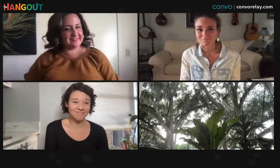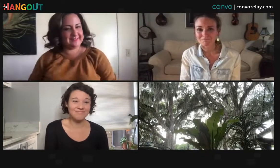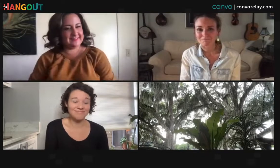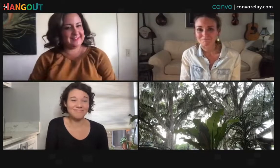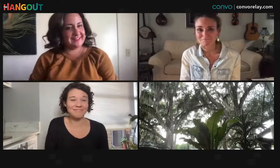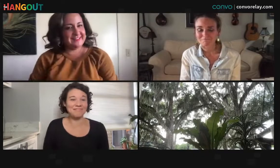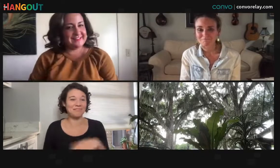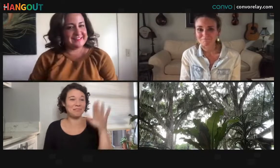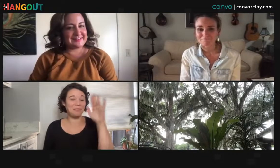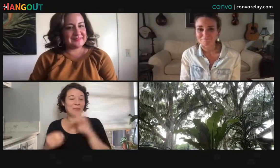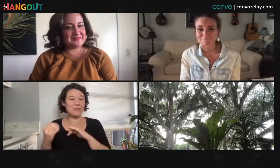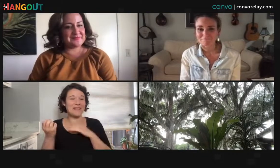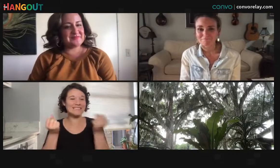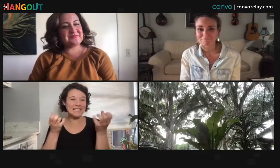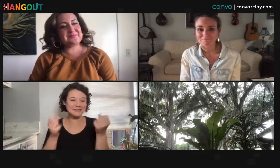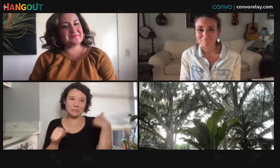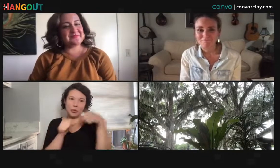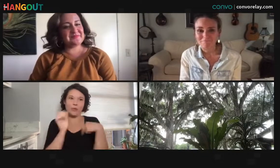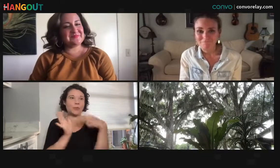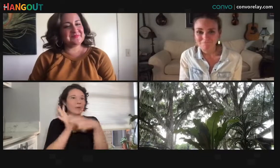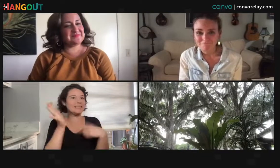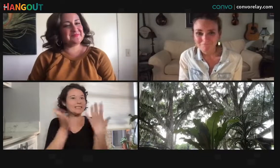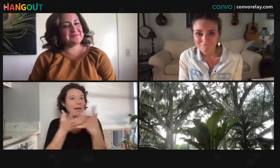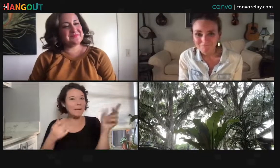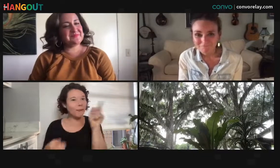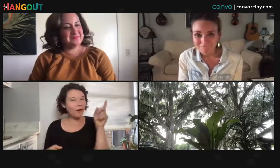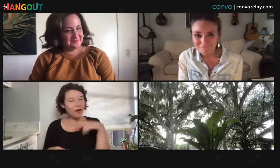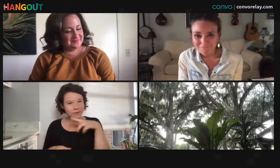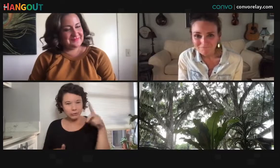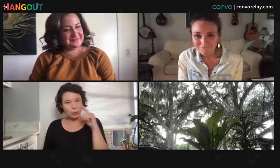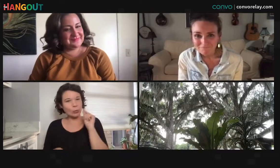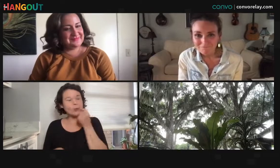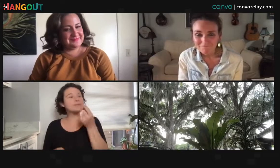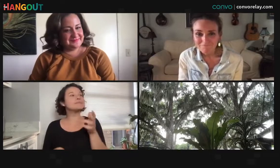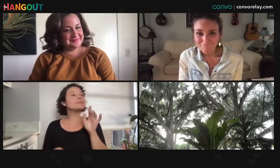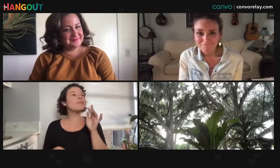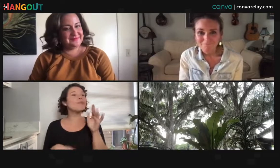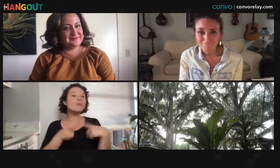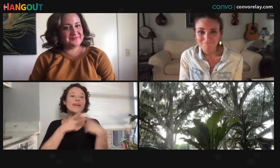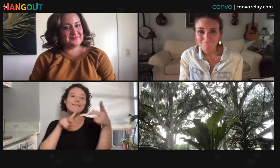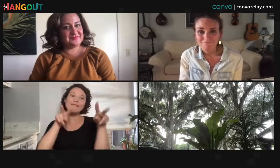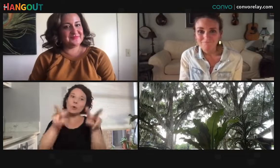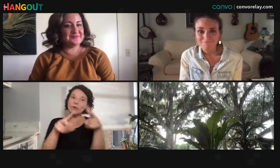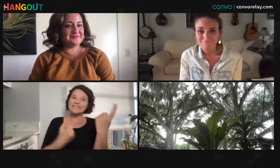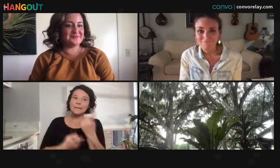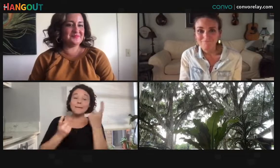there's no trees around mallory here um i do remember i read somewhere and i thought this was really